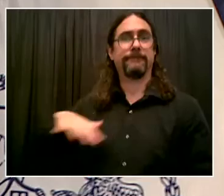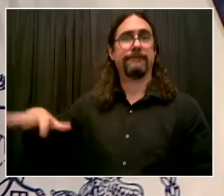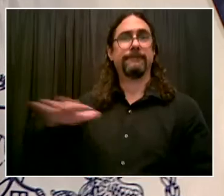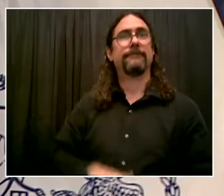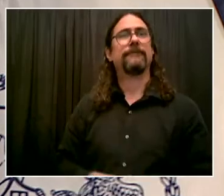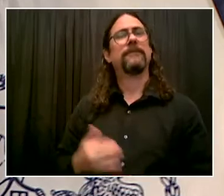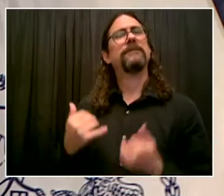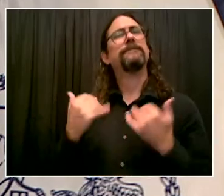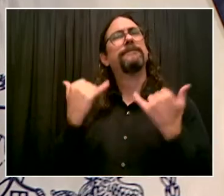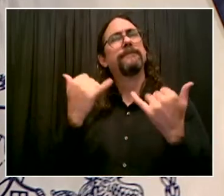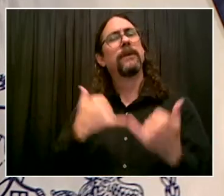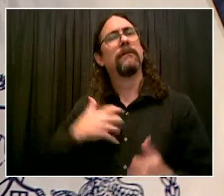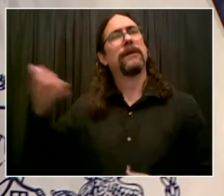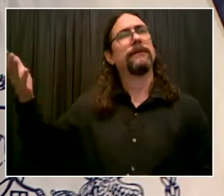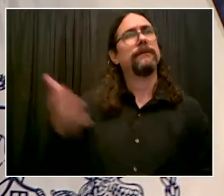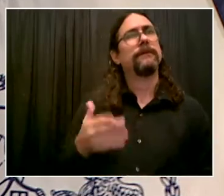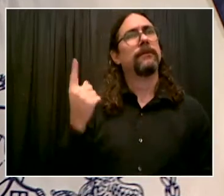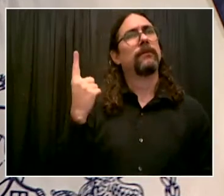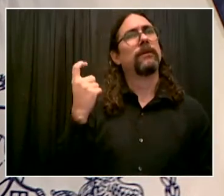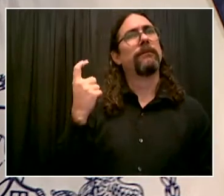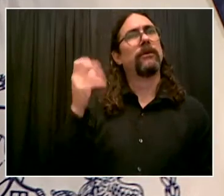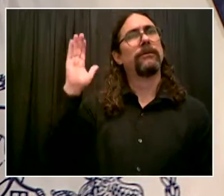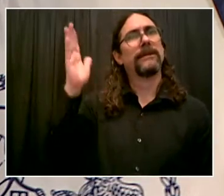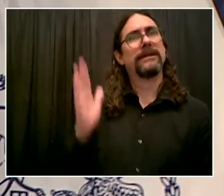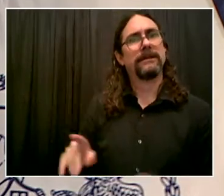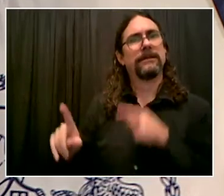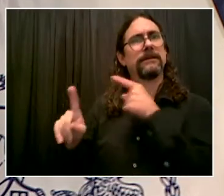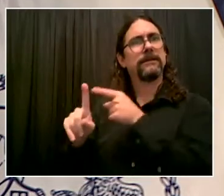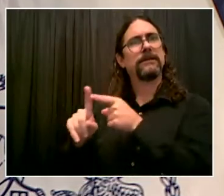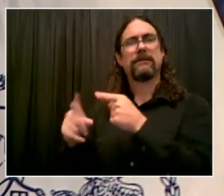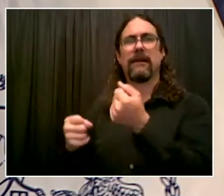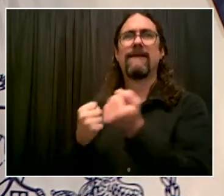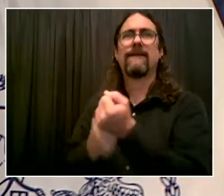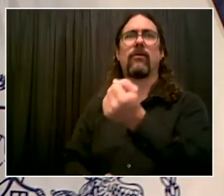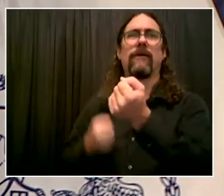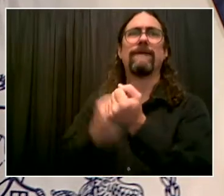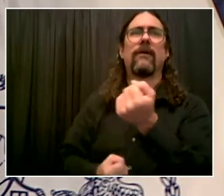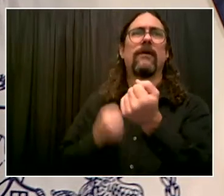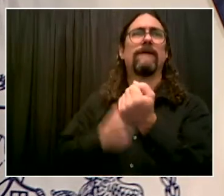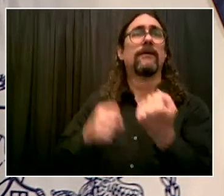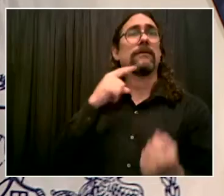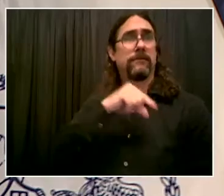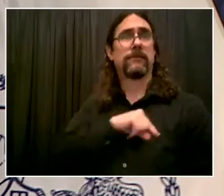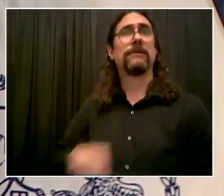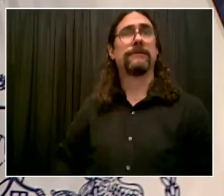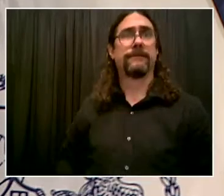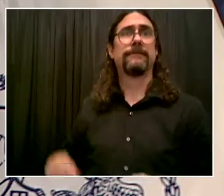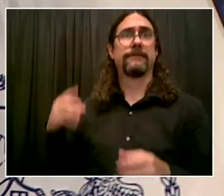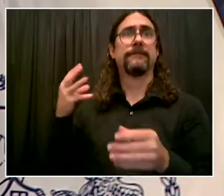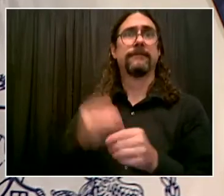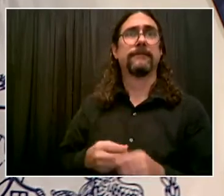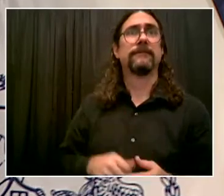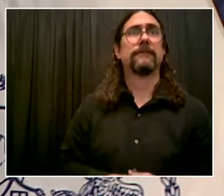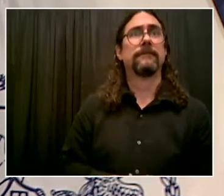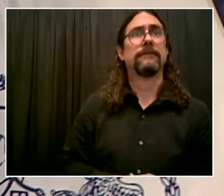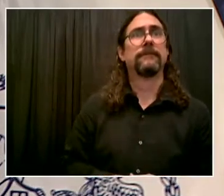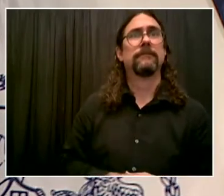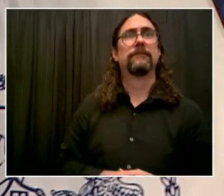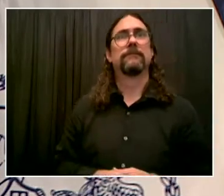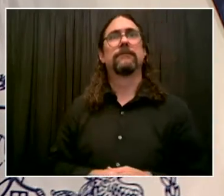THE CITI FIE LD SITE IN QUEENS. A NDSOMEO NEWH O WANTS TO TALK ABOUT THIS BECAUSE HE ADVOCATES FOR QUEENS EVERY DAY